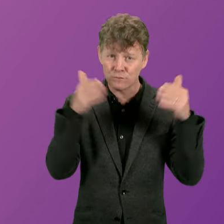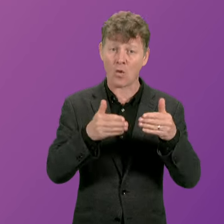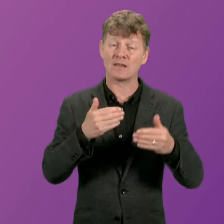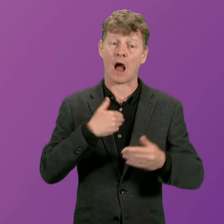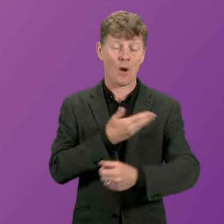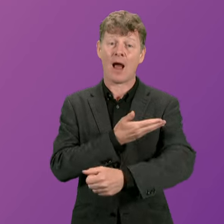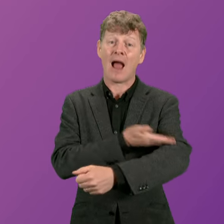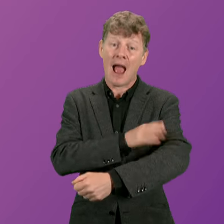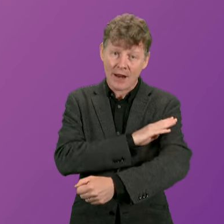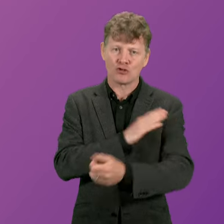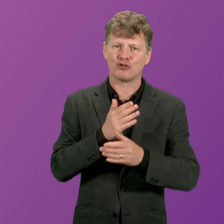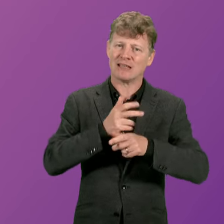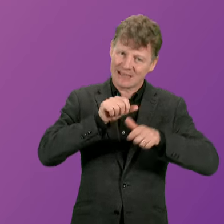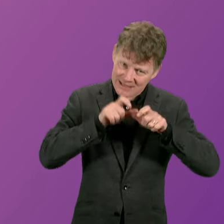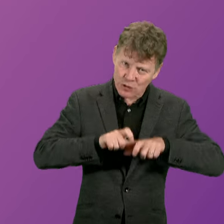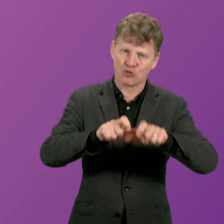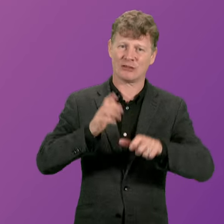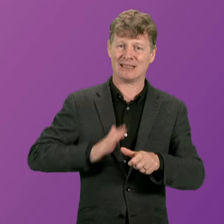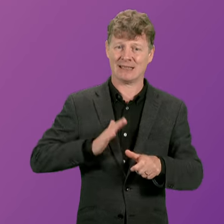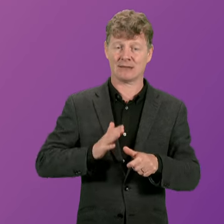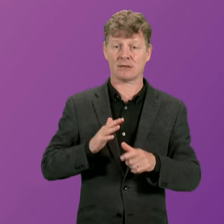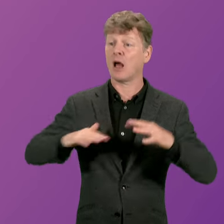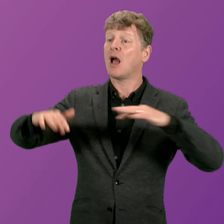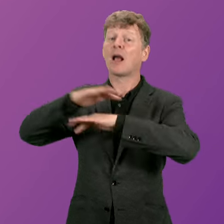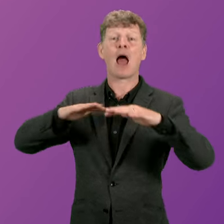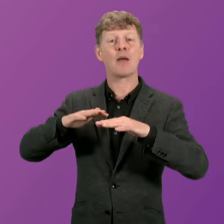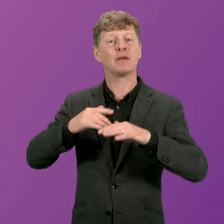on reducing emissions in line with climate commitments, and on delivering affordable